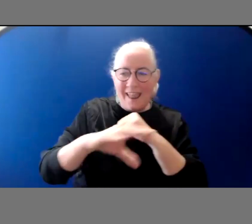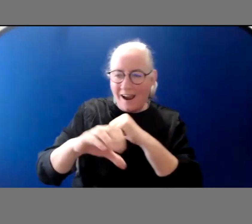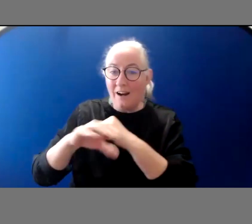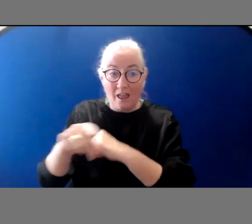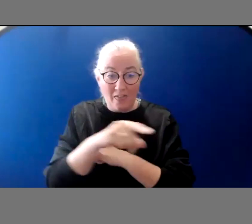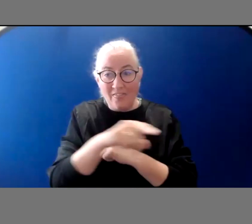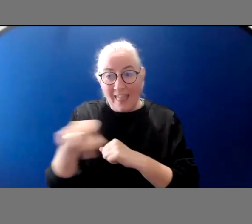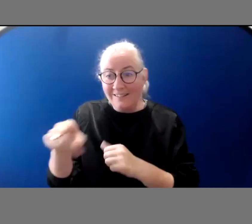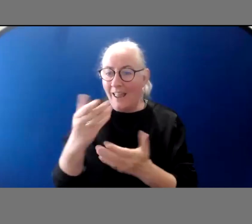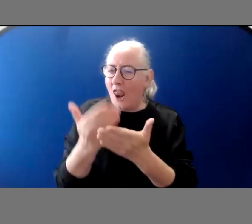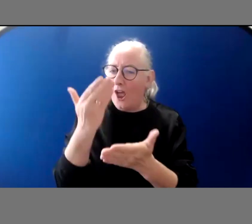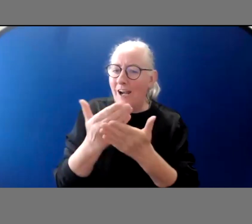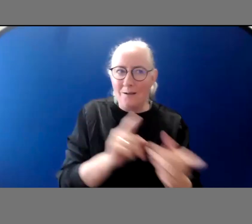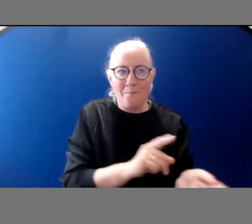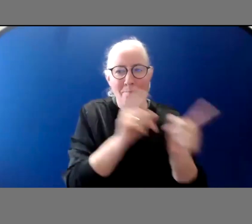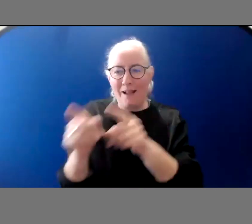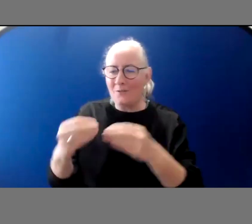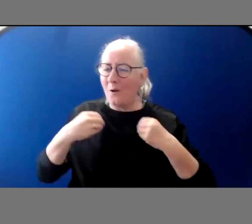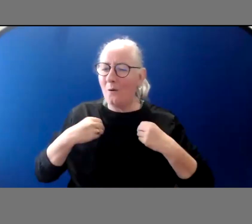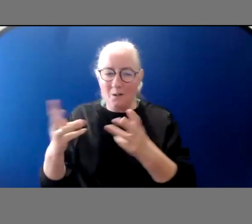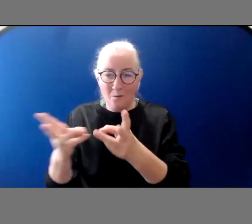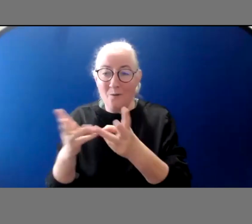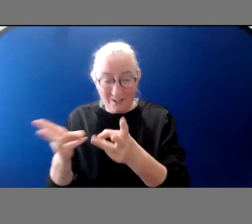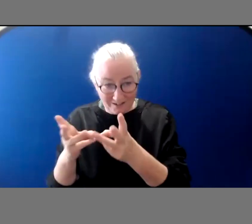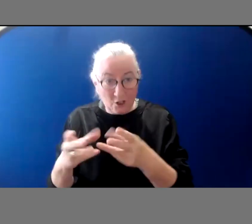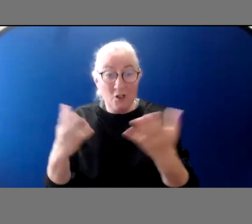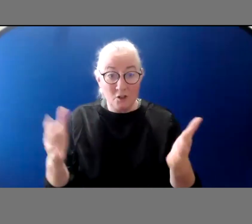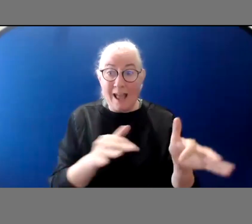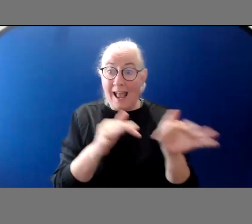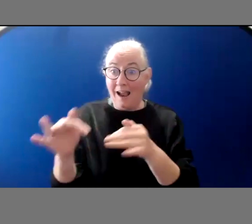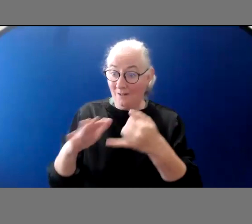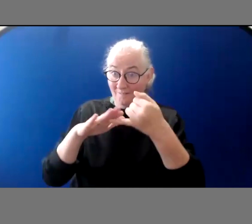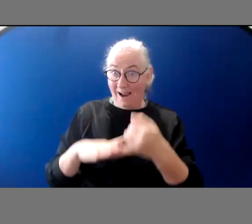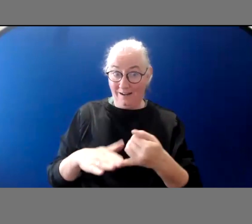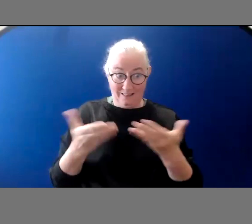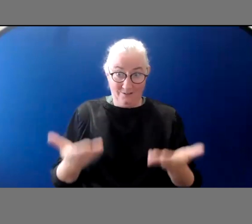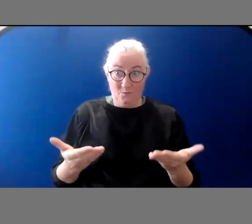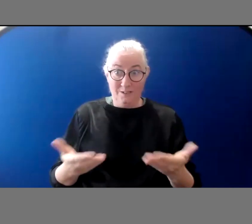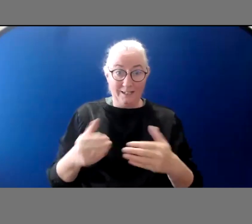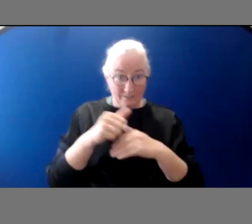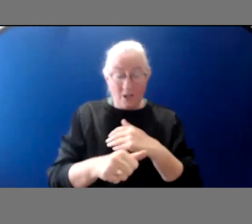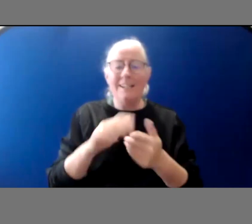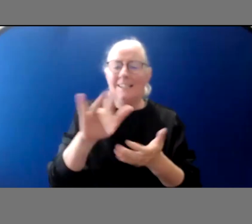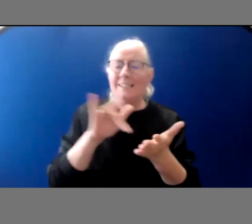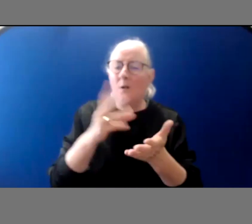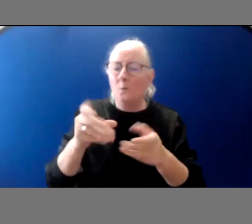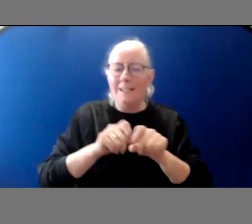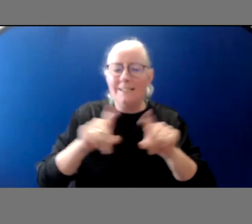back to your own practice. Following today's final webinar this centre will send out a survey looking